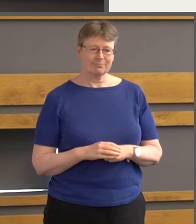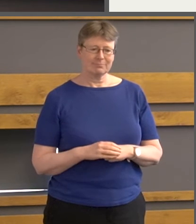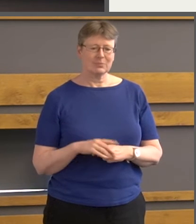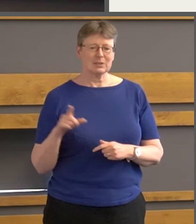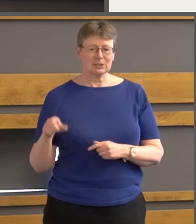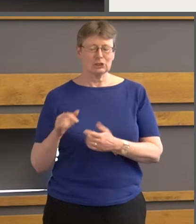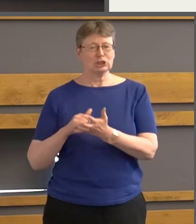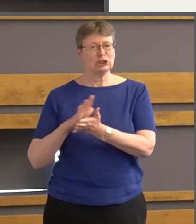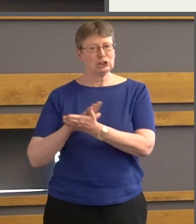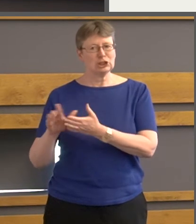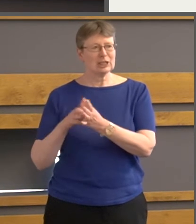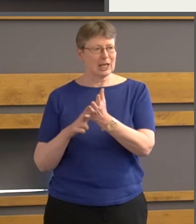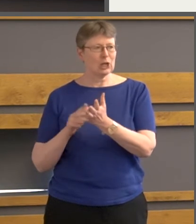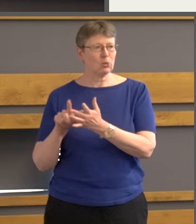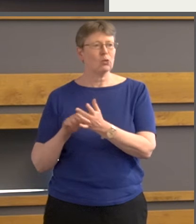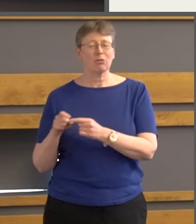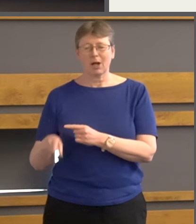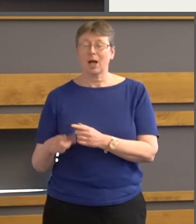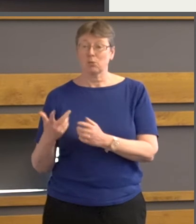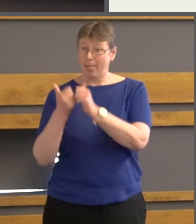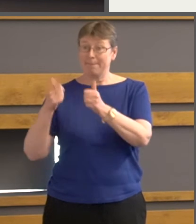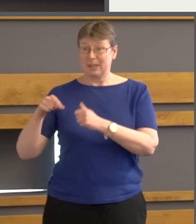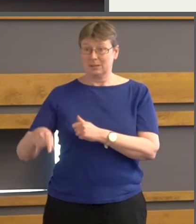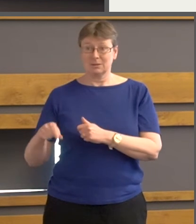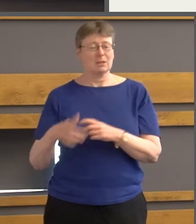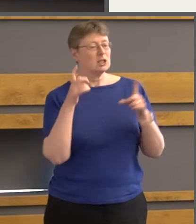is one of the mills that the Dundonians